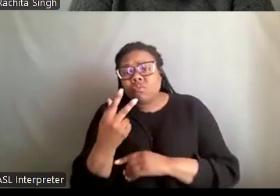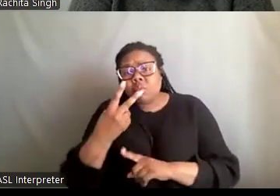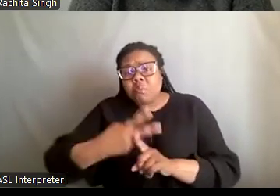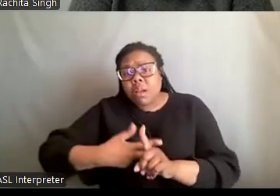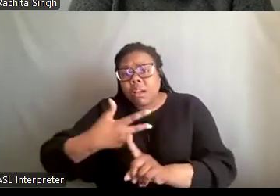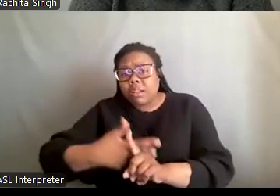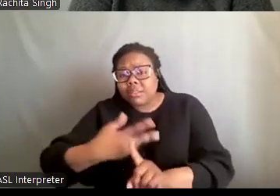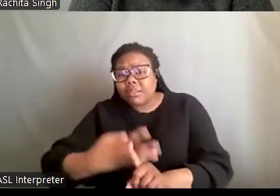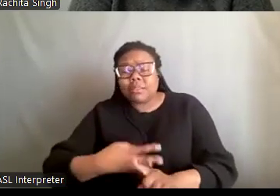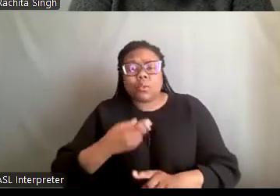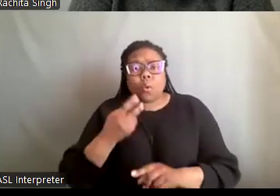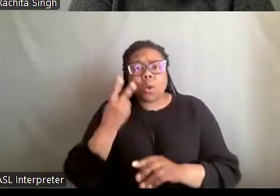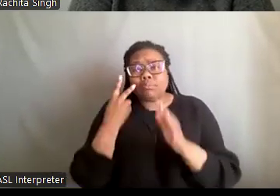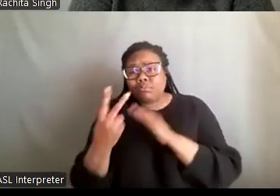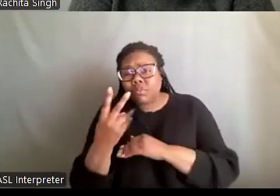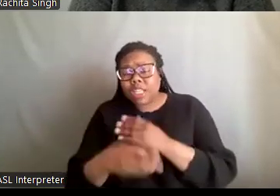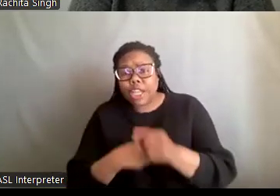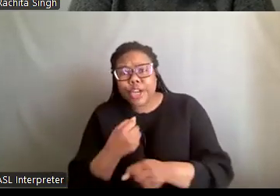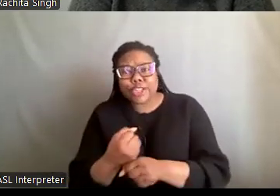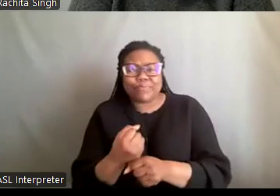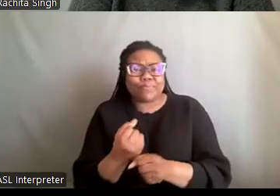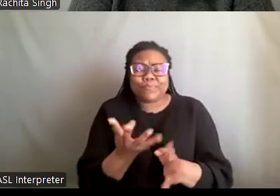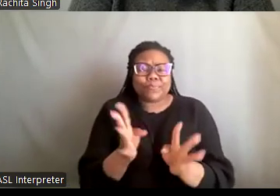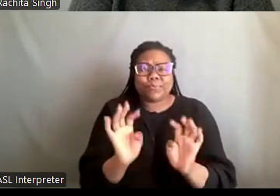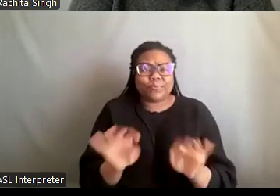what's going to happen in the coming months or years. So